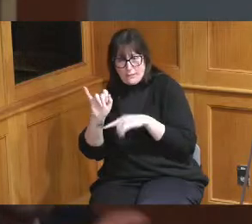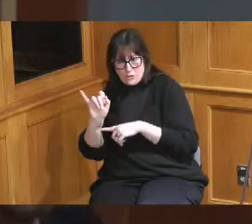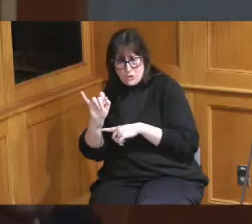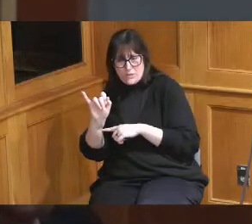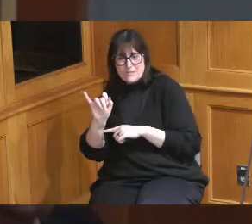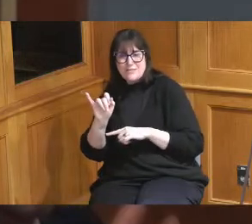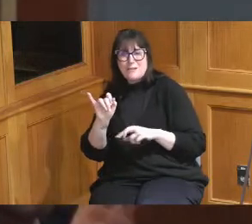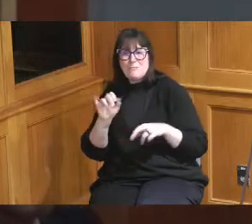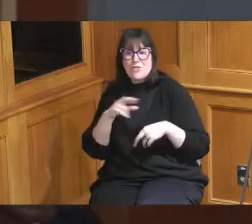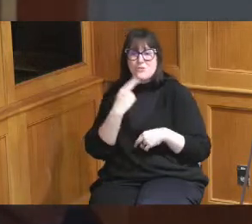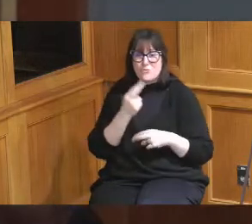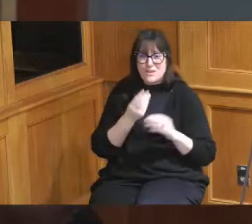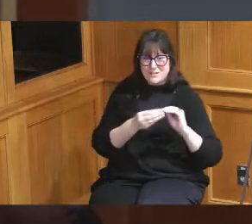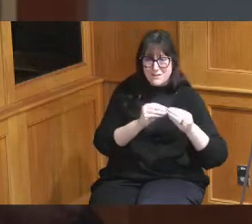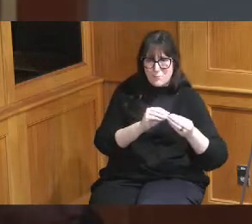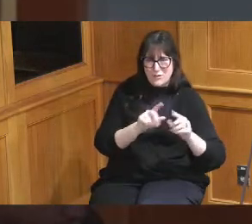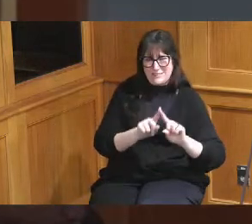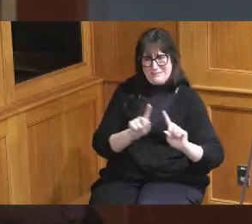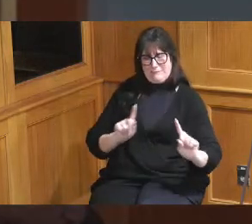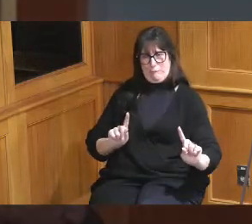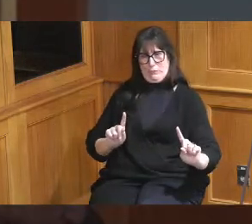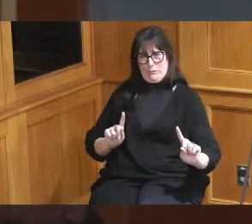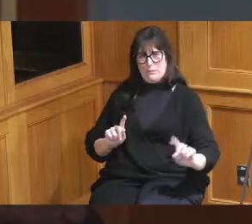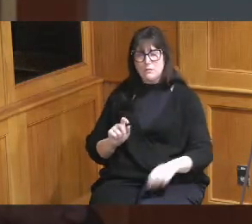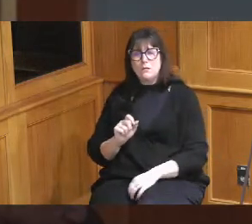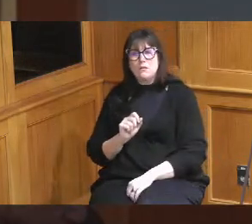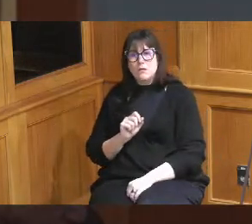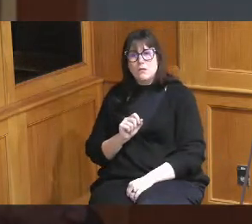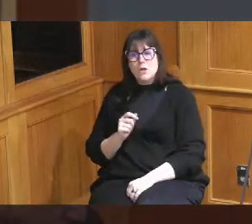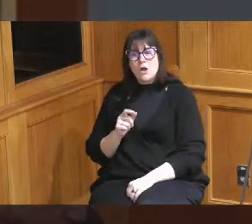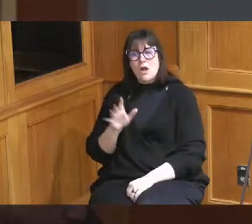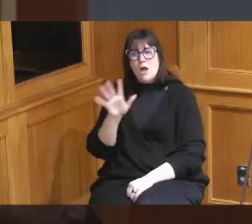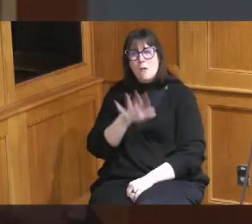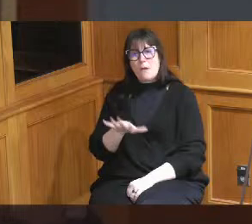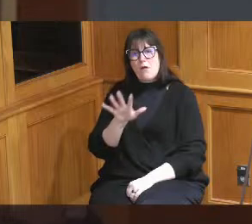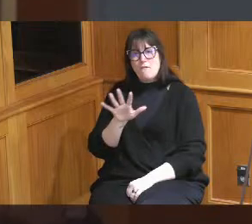pull numbers out of a mapping application numbers we have about 500 policies in effect in h County